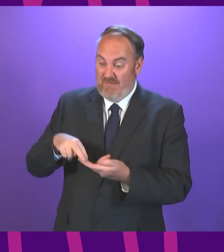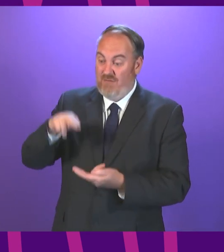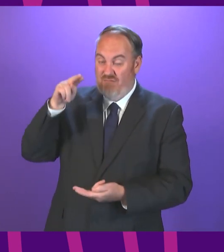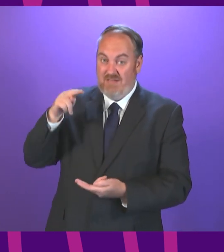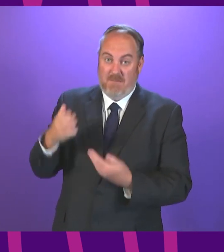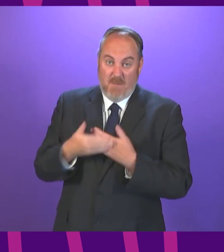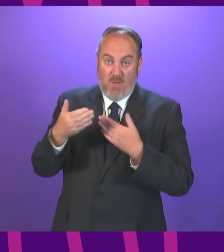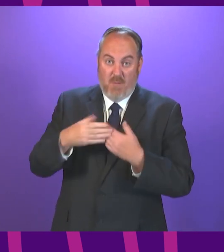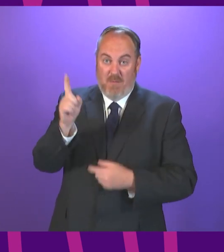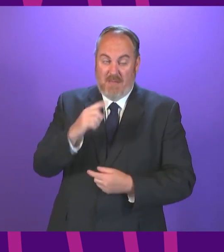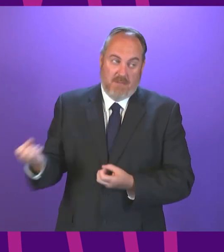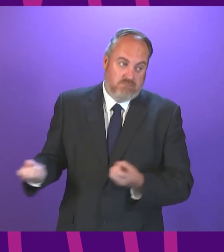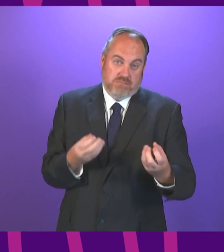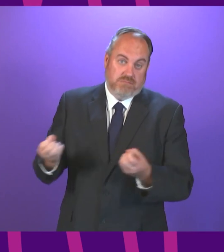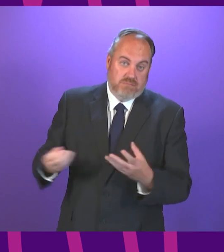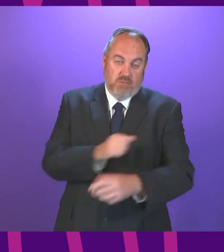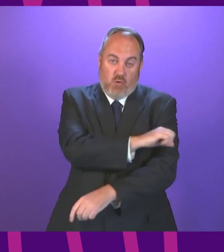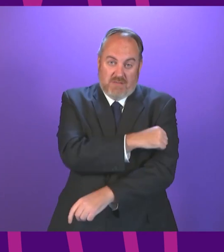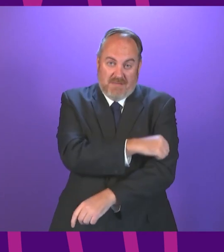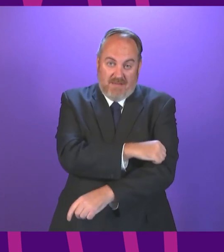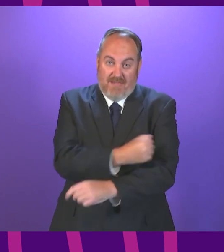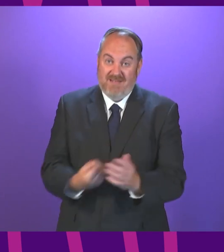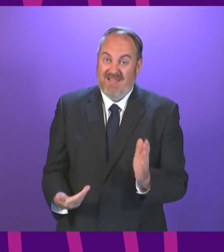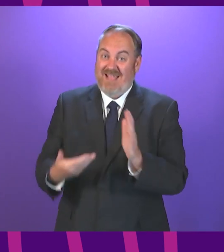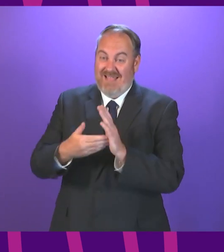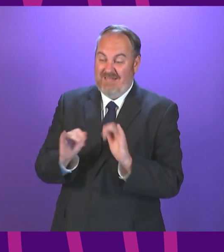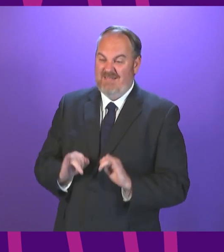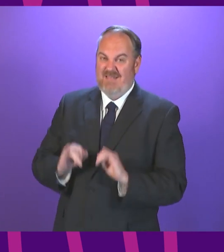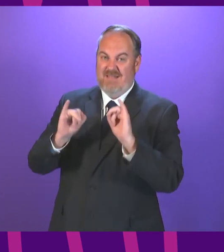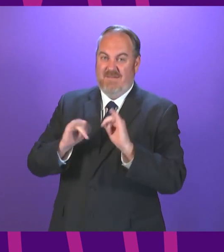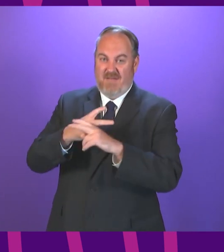Hopefully, with new cases starting to fall, we will also see hospital admissions fall in